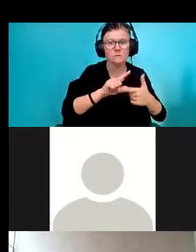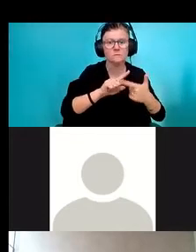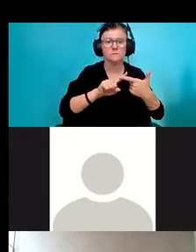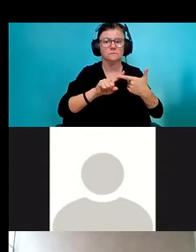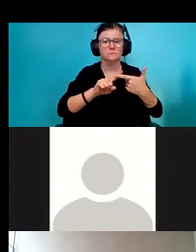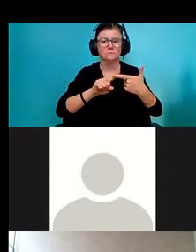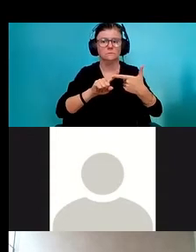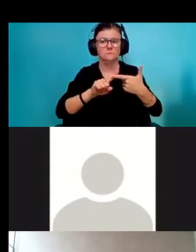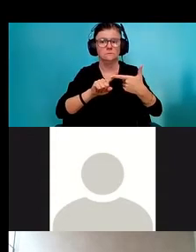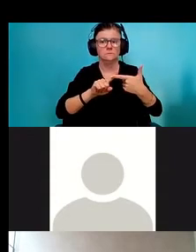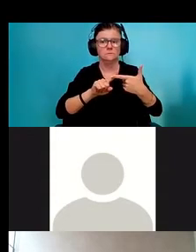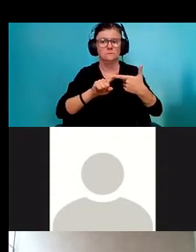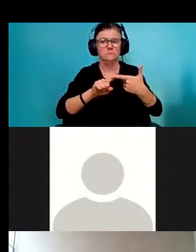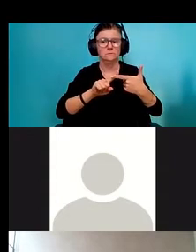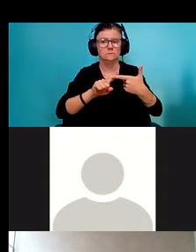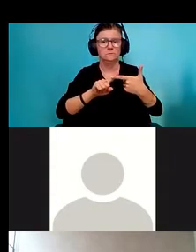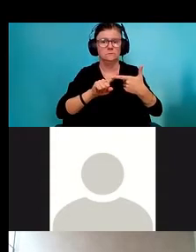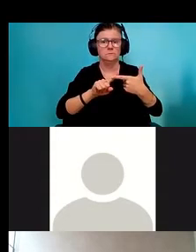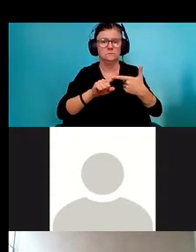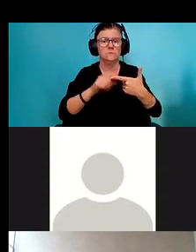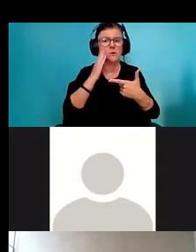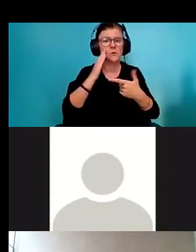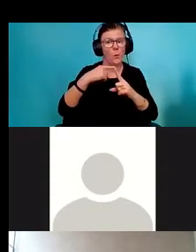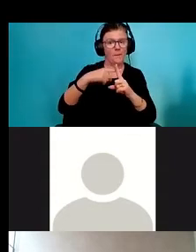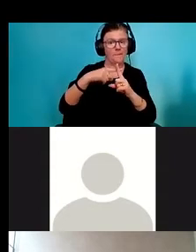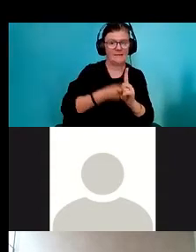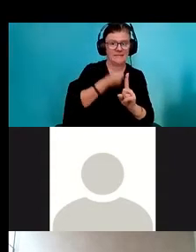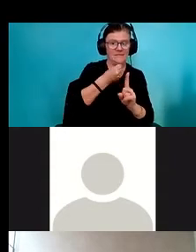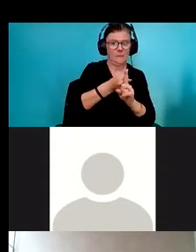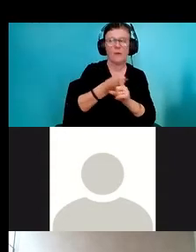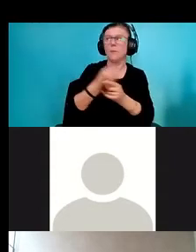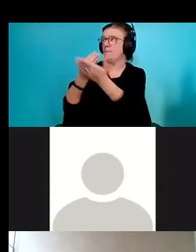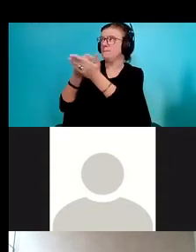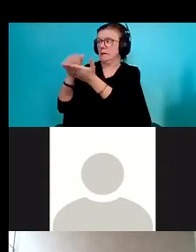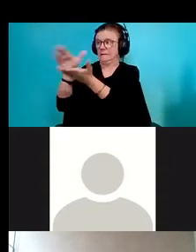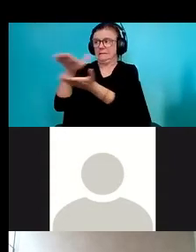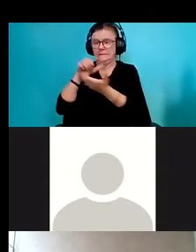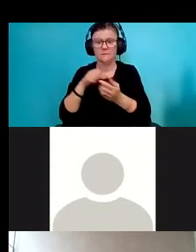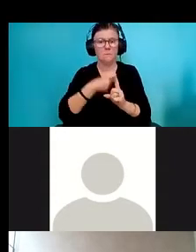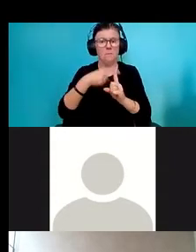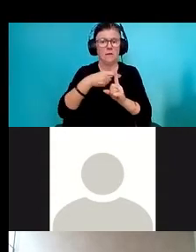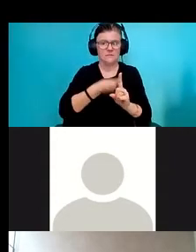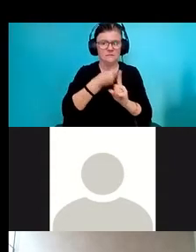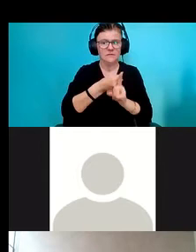how does it talk about the impact this work has in their communities? I see people are responding.